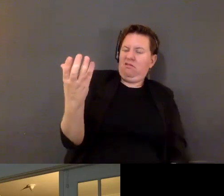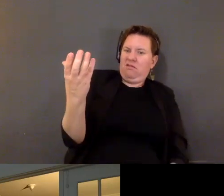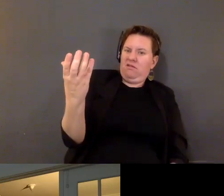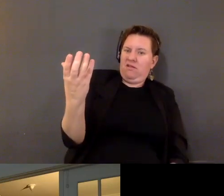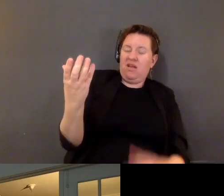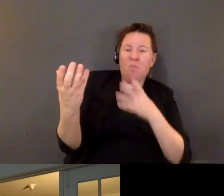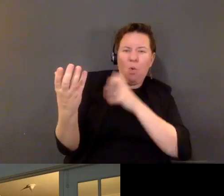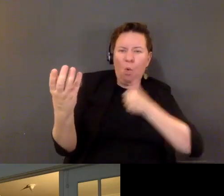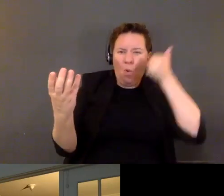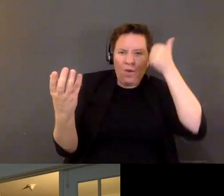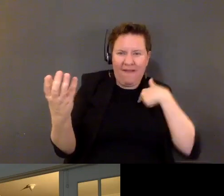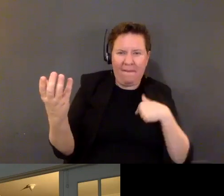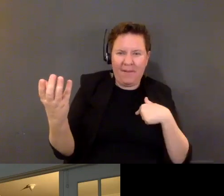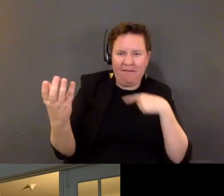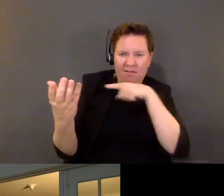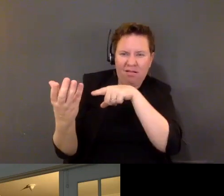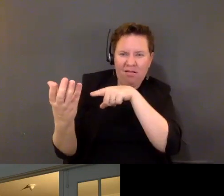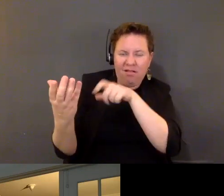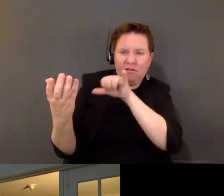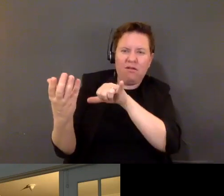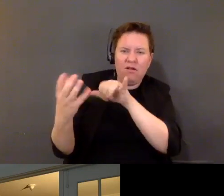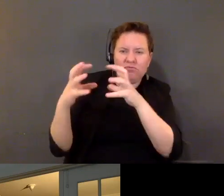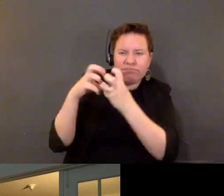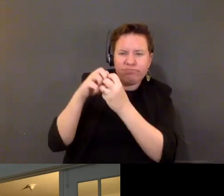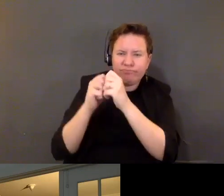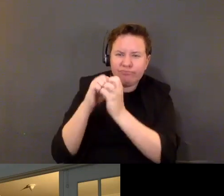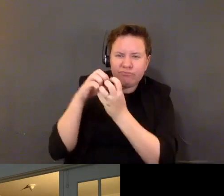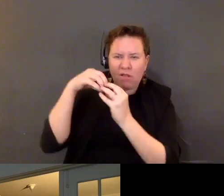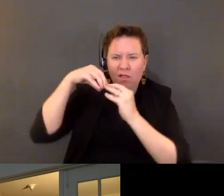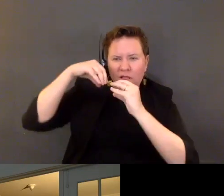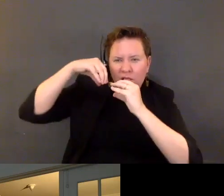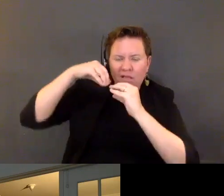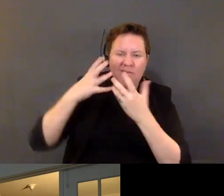than i was immersion had swollen their bodies until they'd become too big for their containers